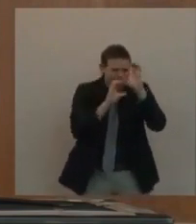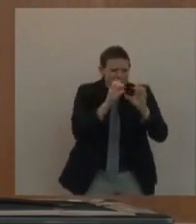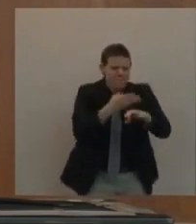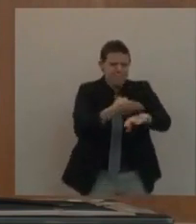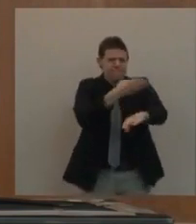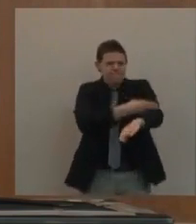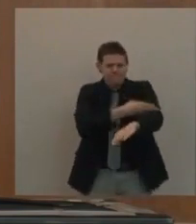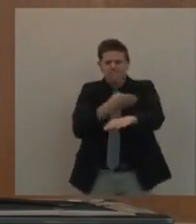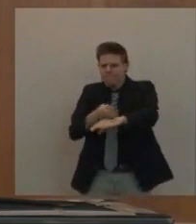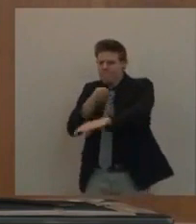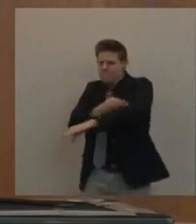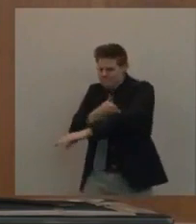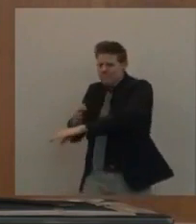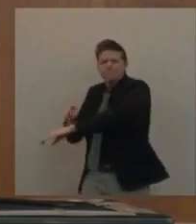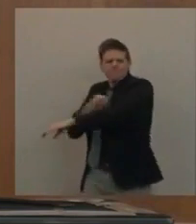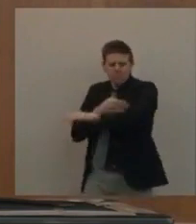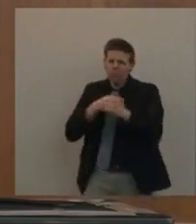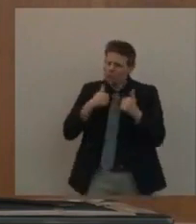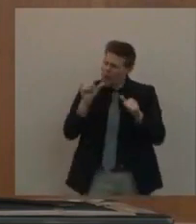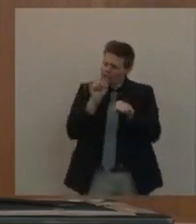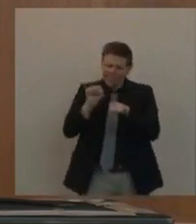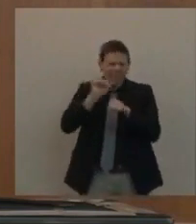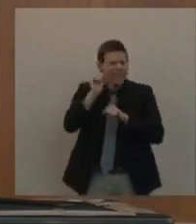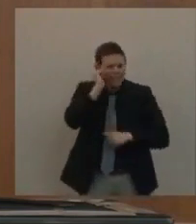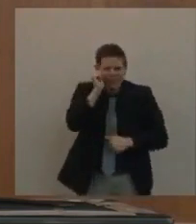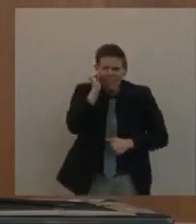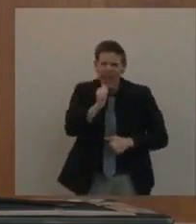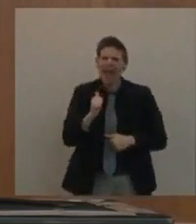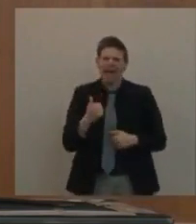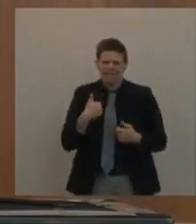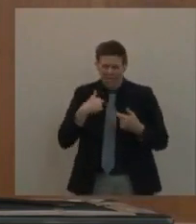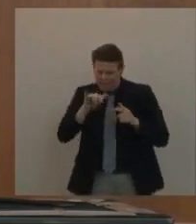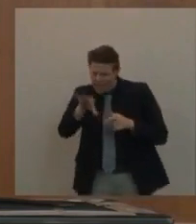I KNOW THERE ARE SOME CHALLENGES AND AREAS WHERE WE WANT TO DO BETTER.